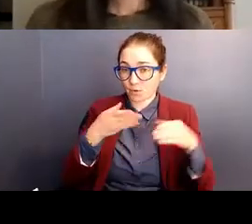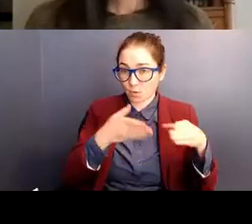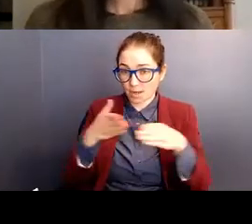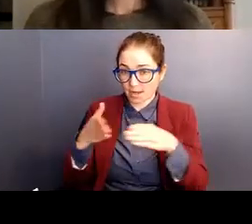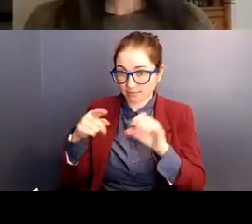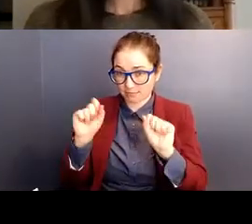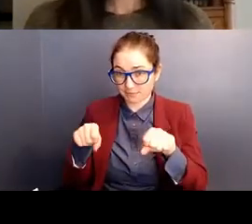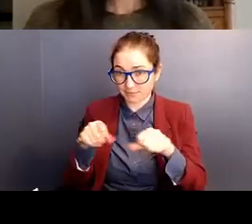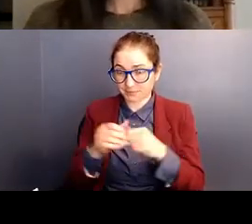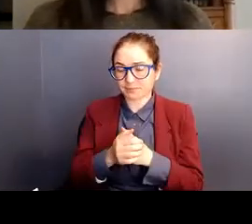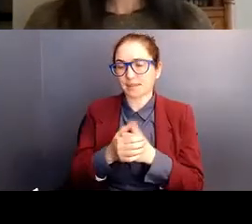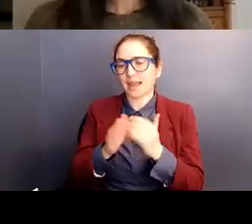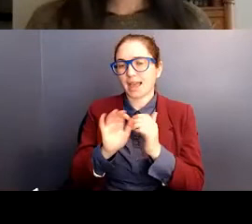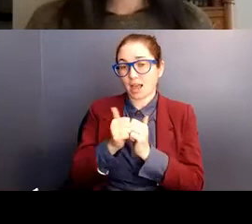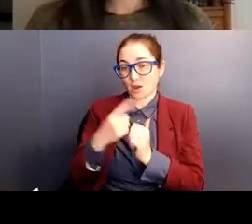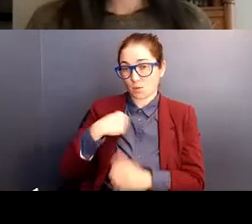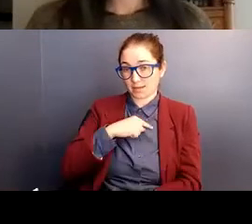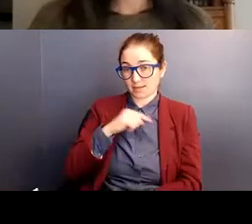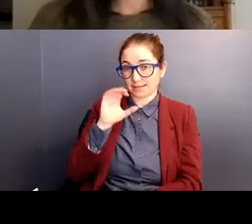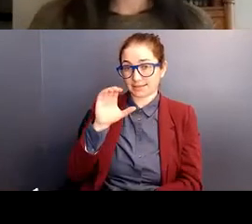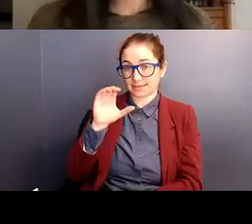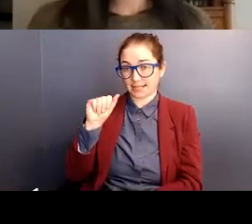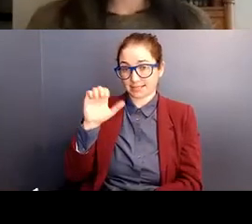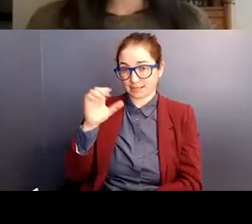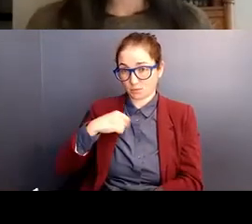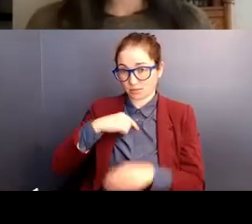The way that CCAC has chosen to do it, because we want to be a